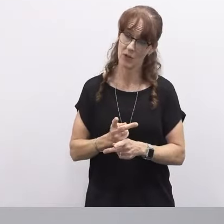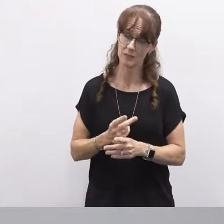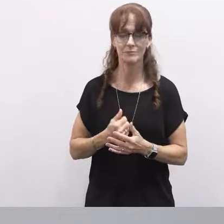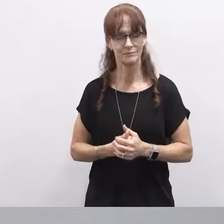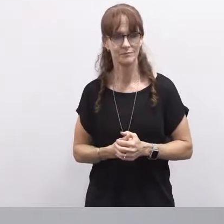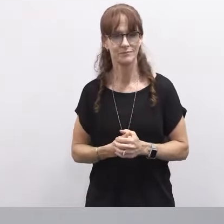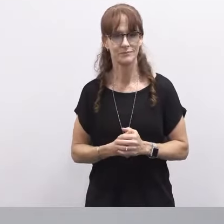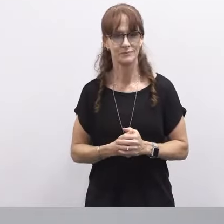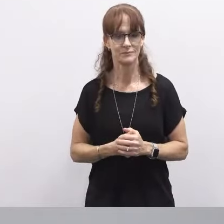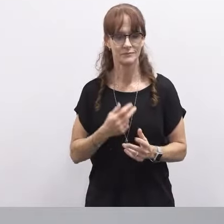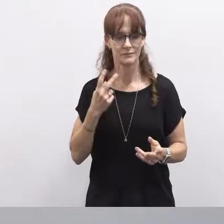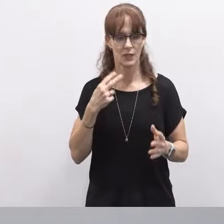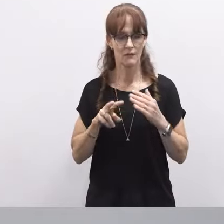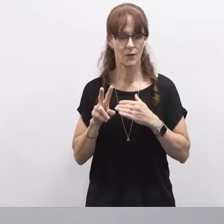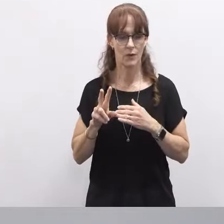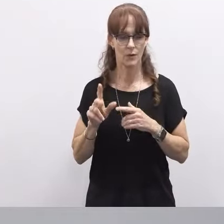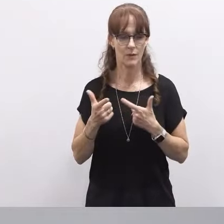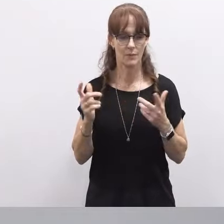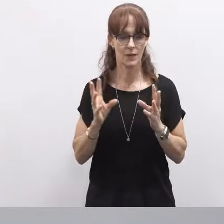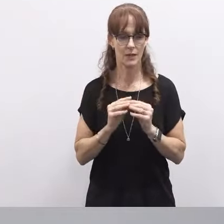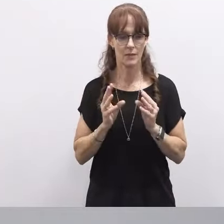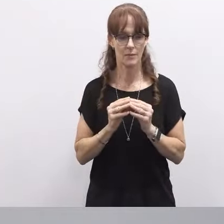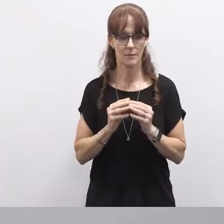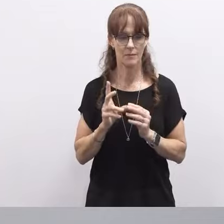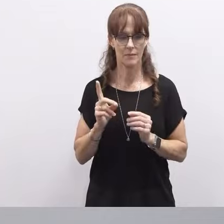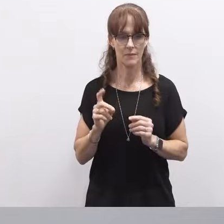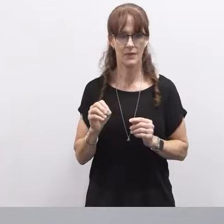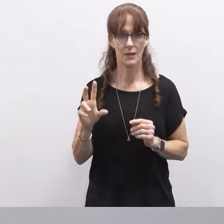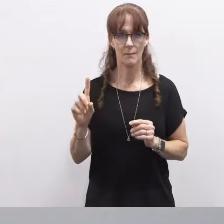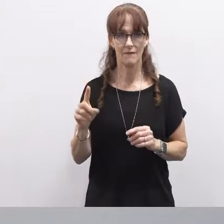and we'll look forward to our big meeting on December 1st,